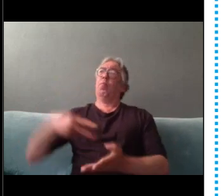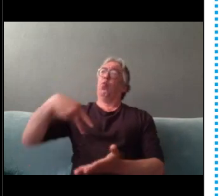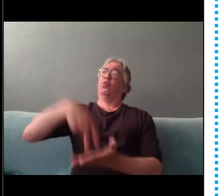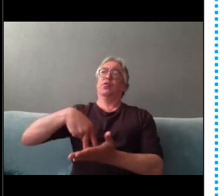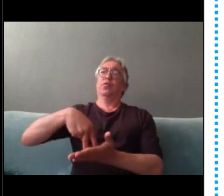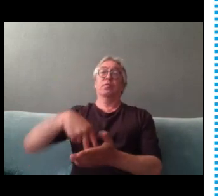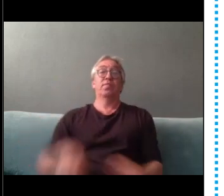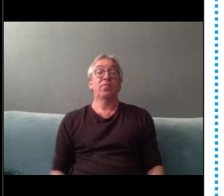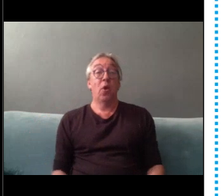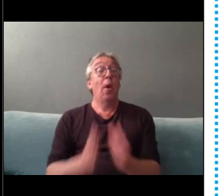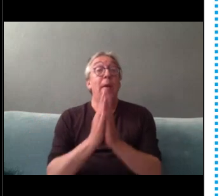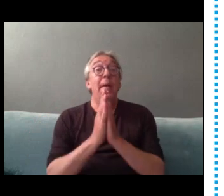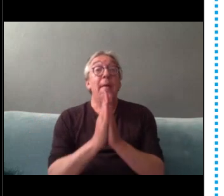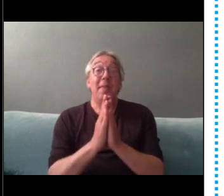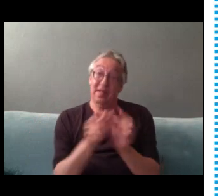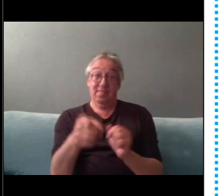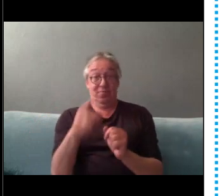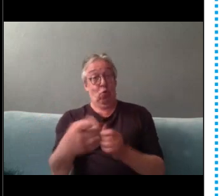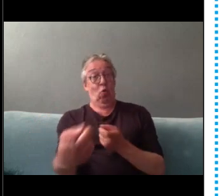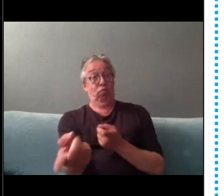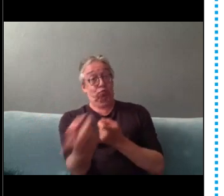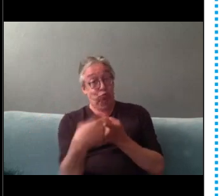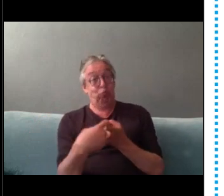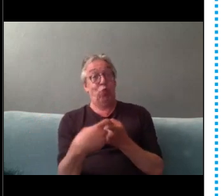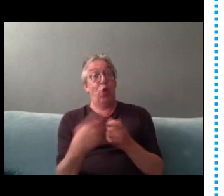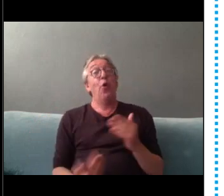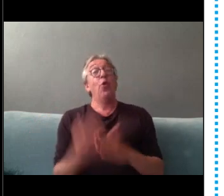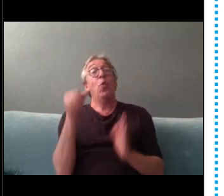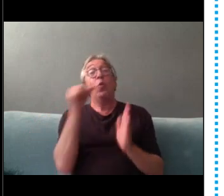The link is also here in this slide, the second link on the slide.